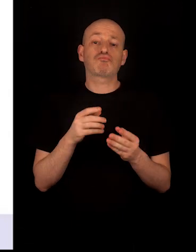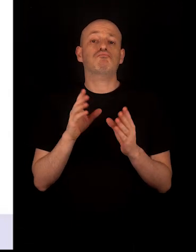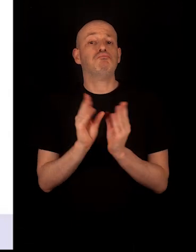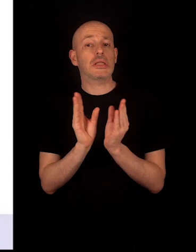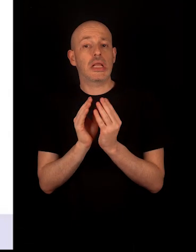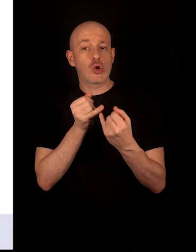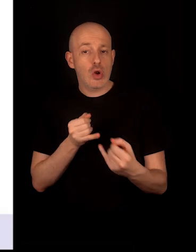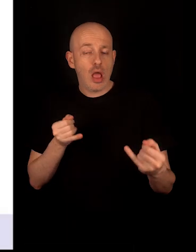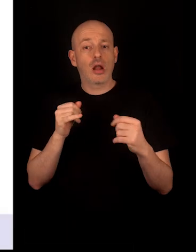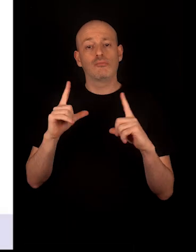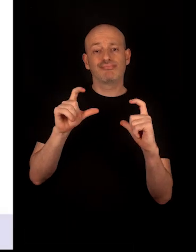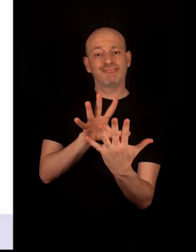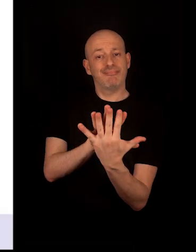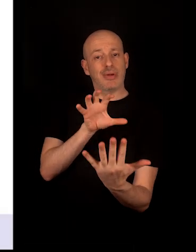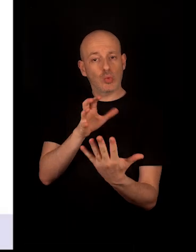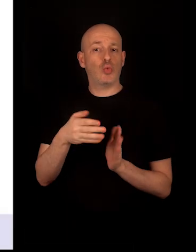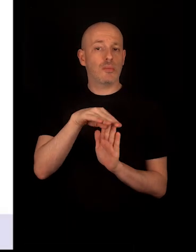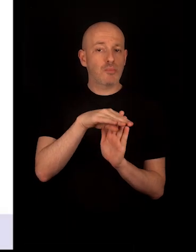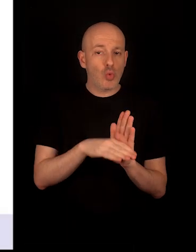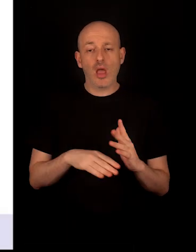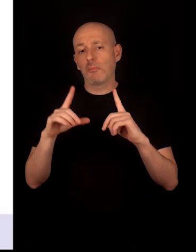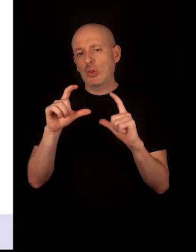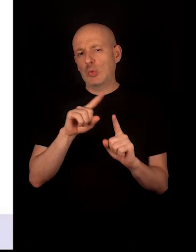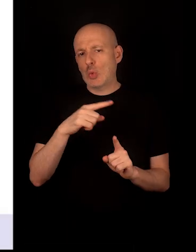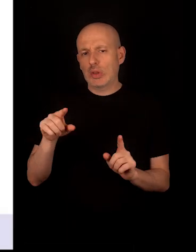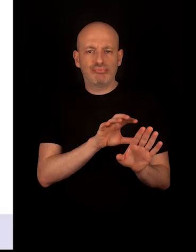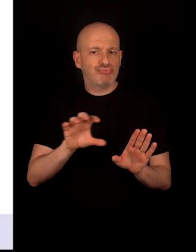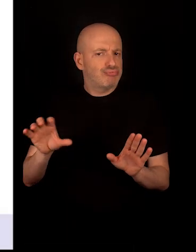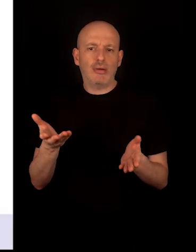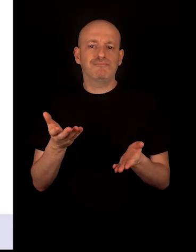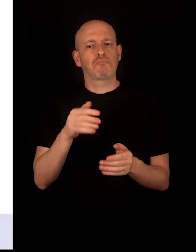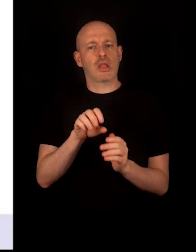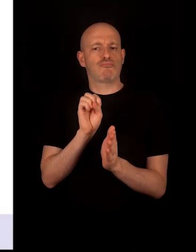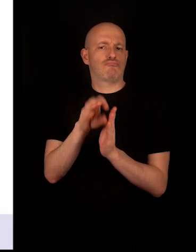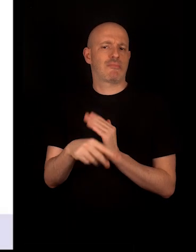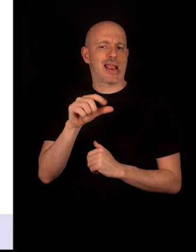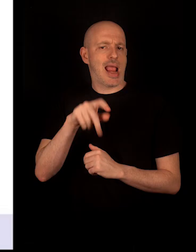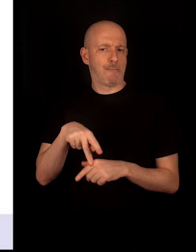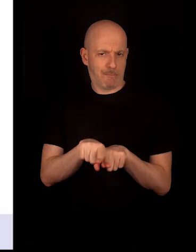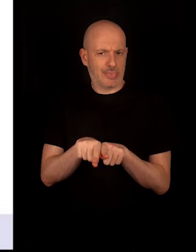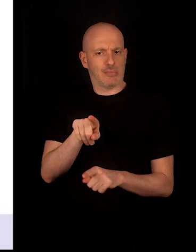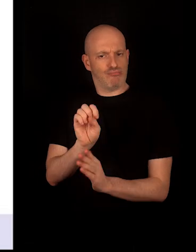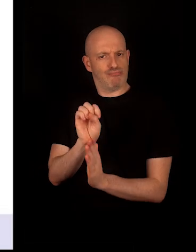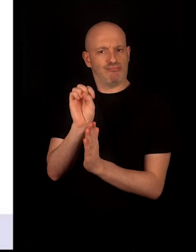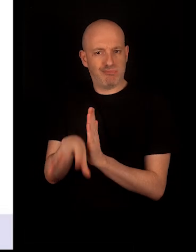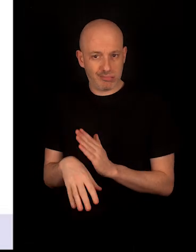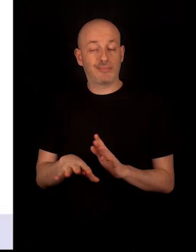online meetings, screenshots, programs, pictures... You can also upload that via GAP.